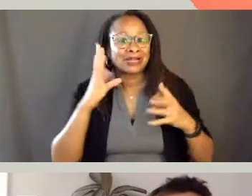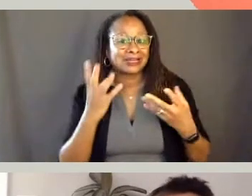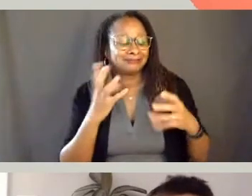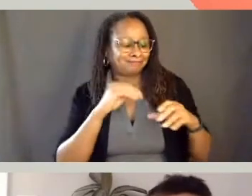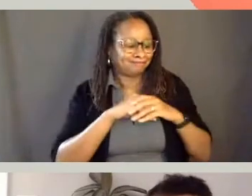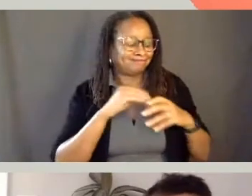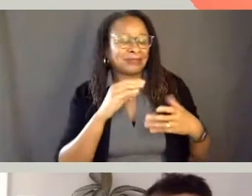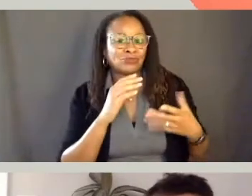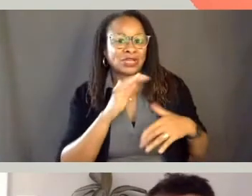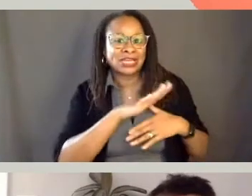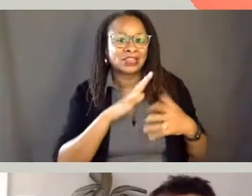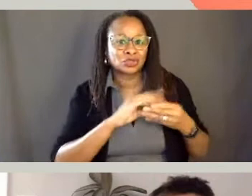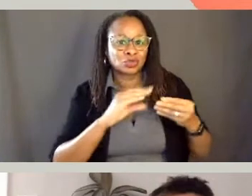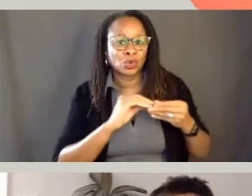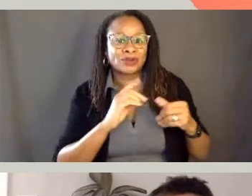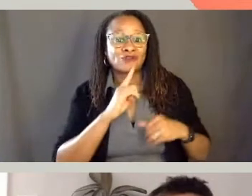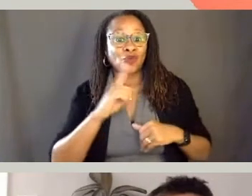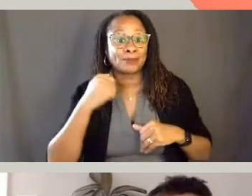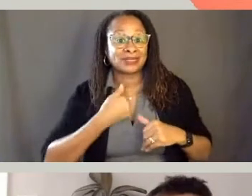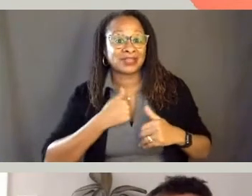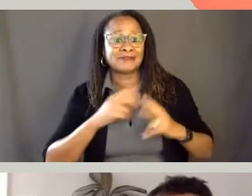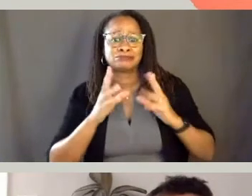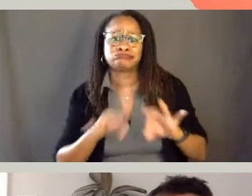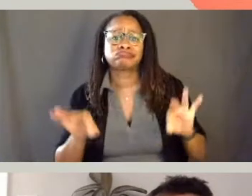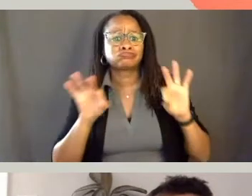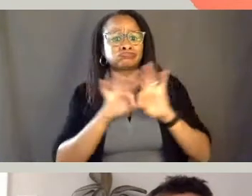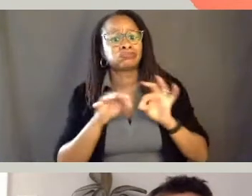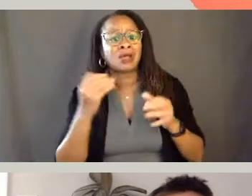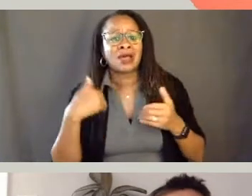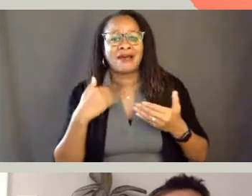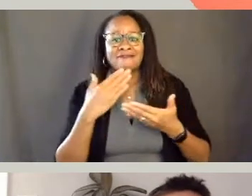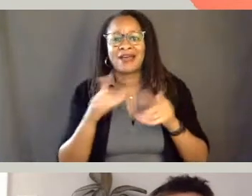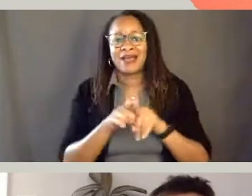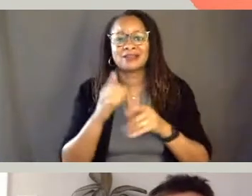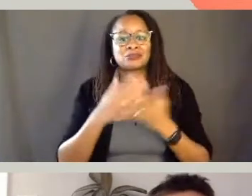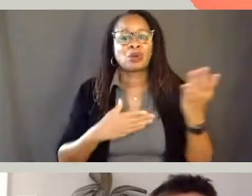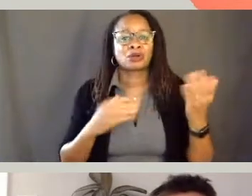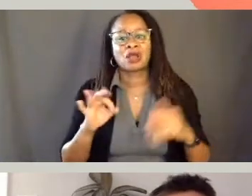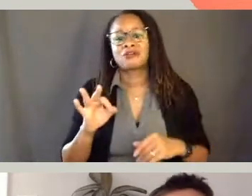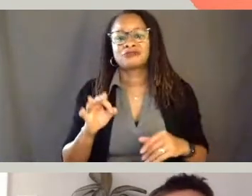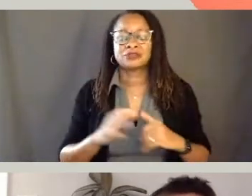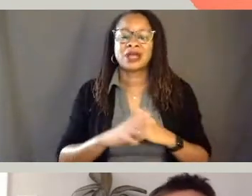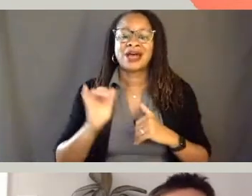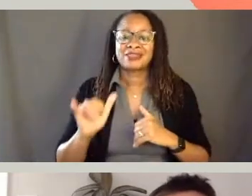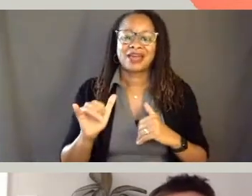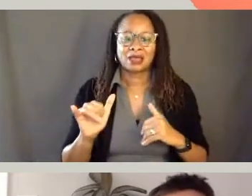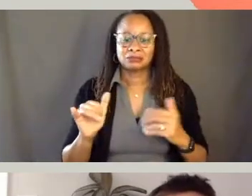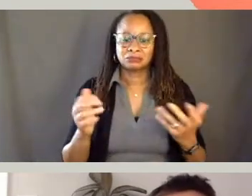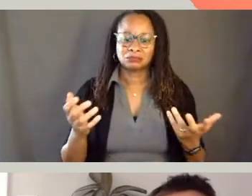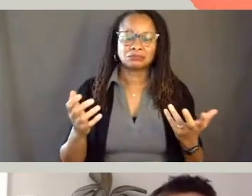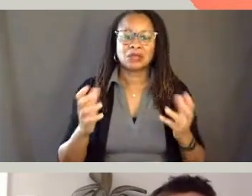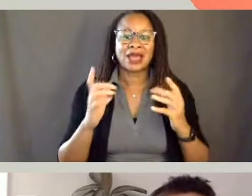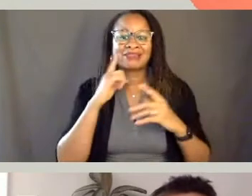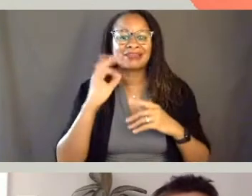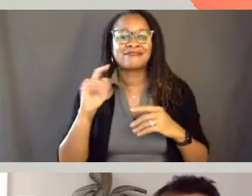So for me, it's actually really crucial to have that as part of, you know, I think of it more of a collaboration, right?